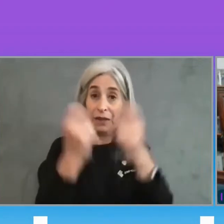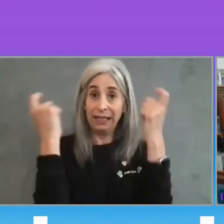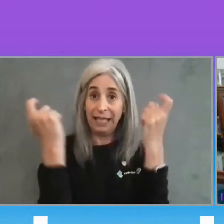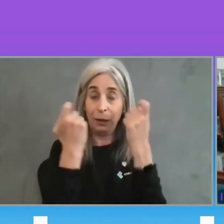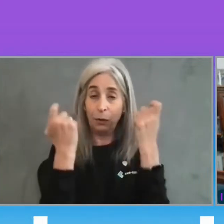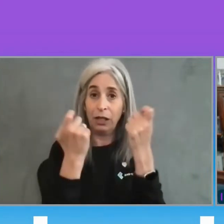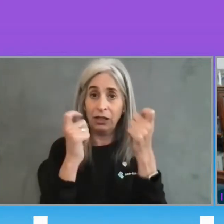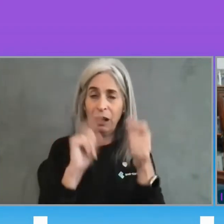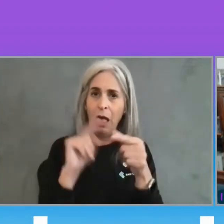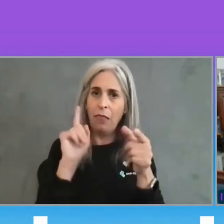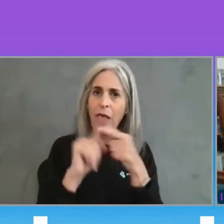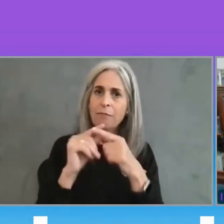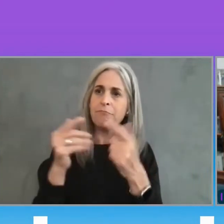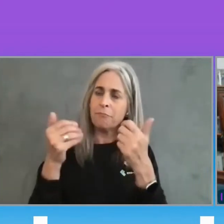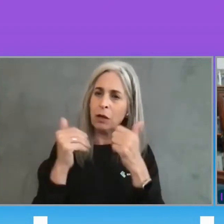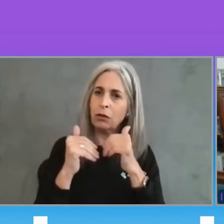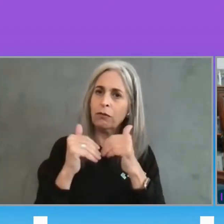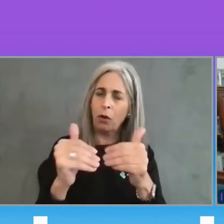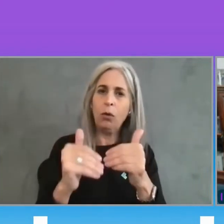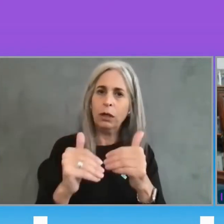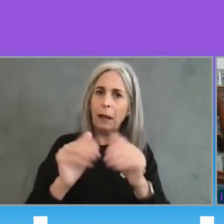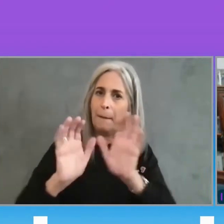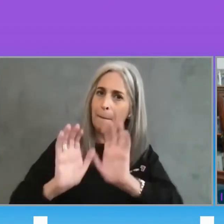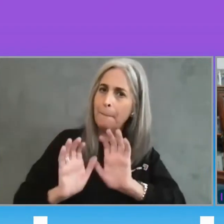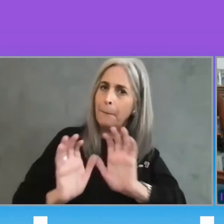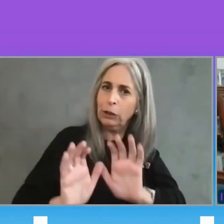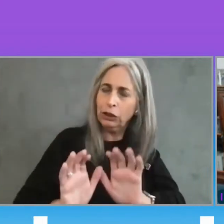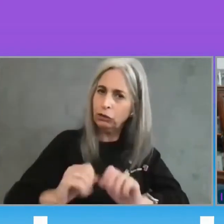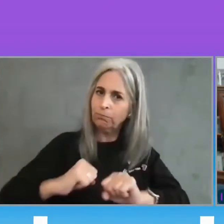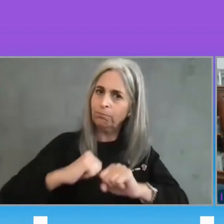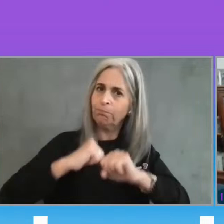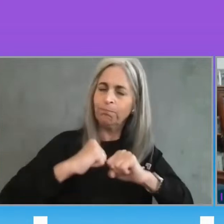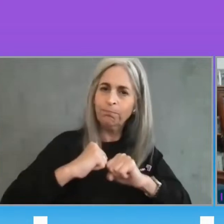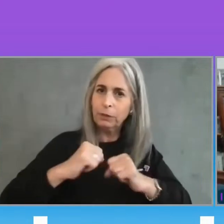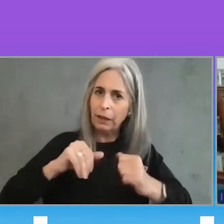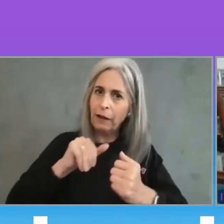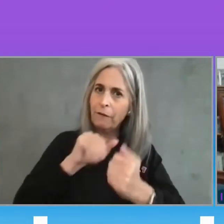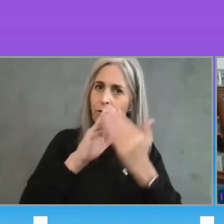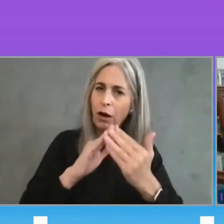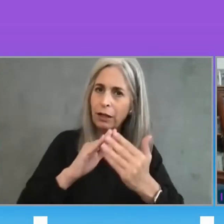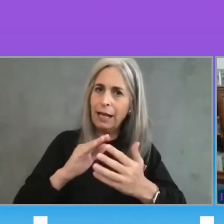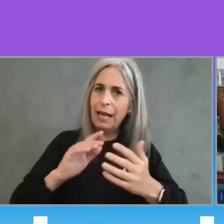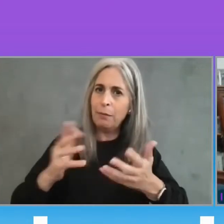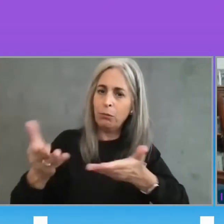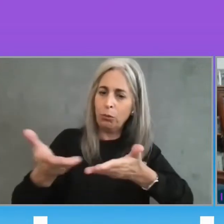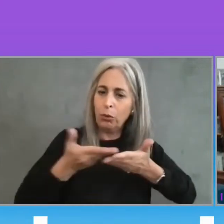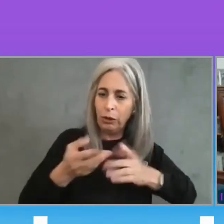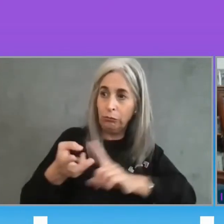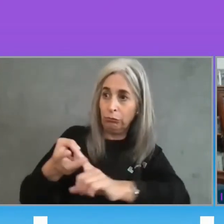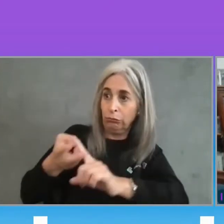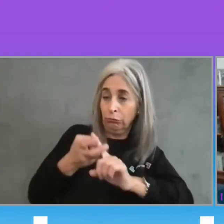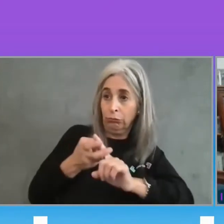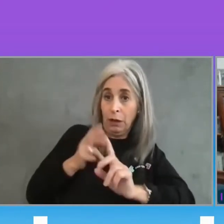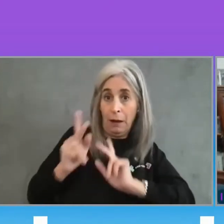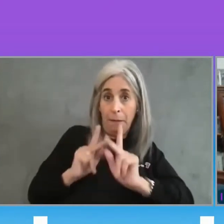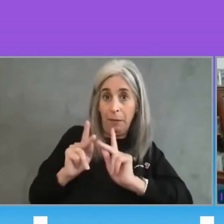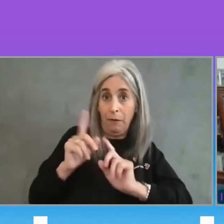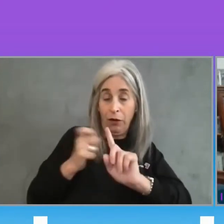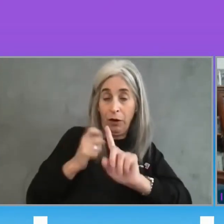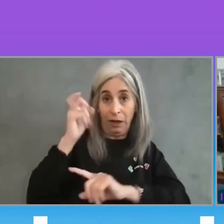celebration, but then go on to it, but then go on your front foot and push and bring those elected officials out to the